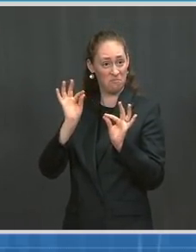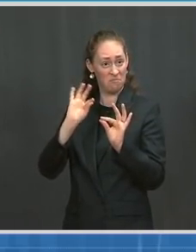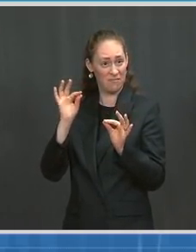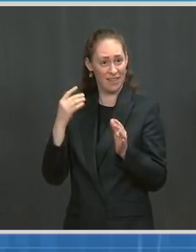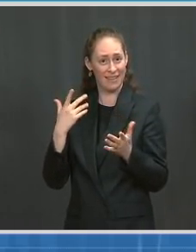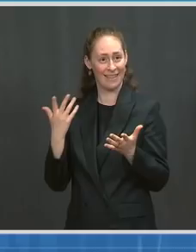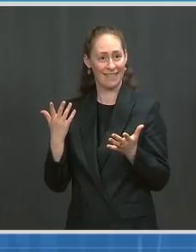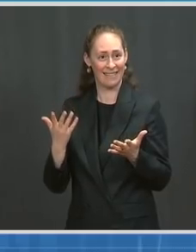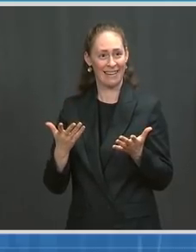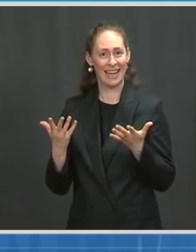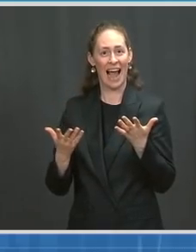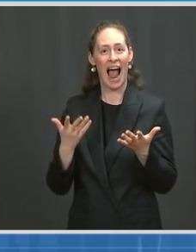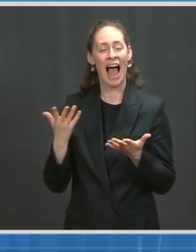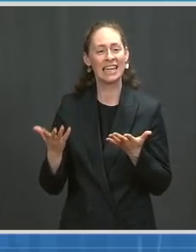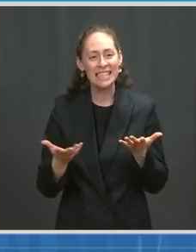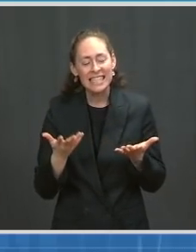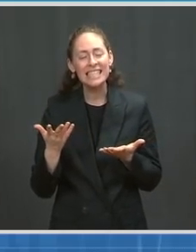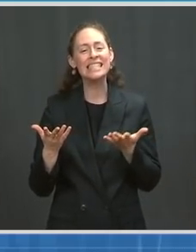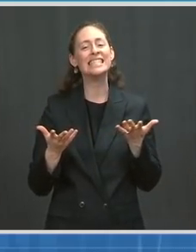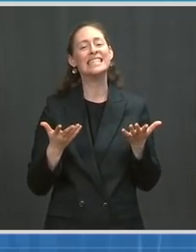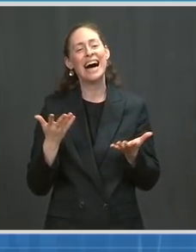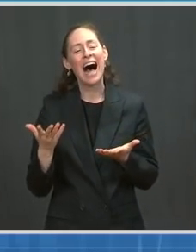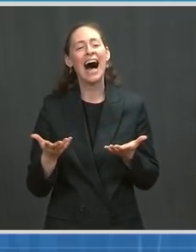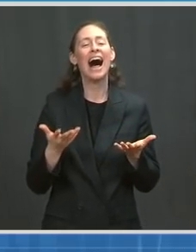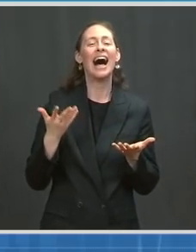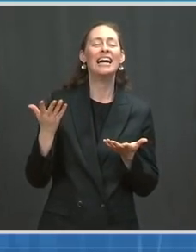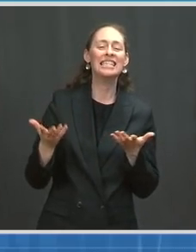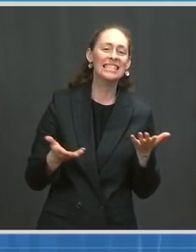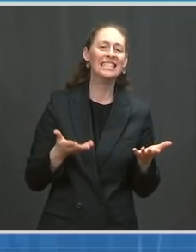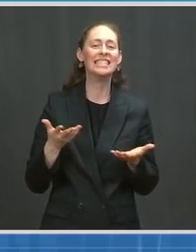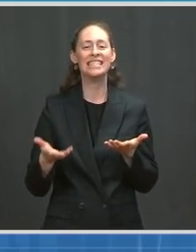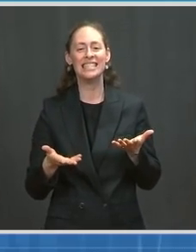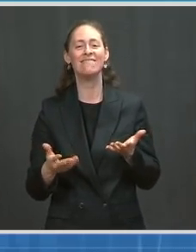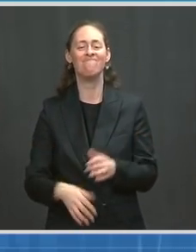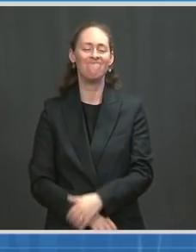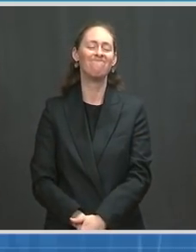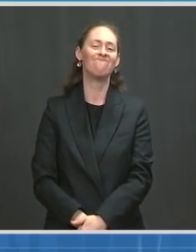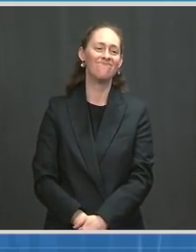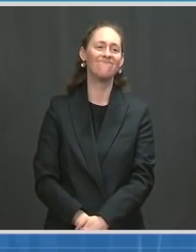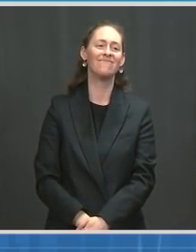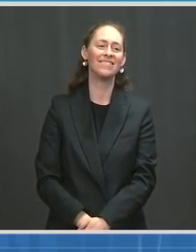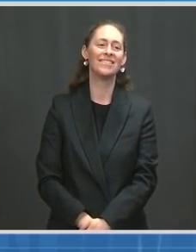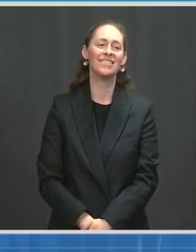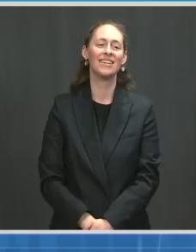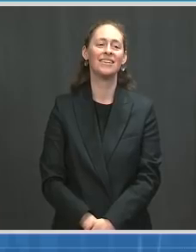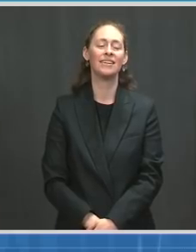You know, as we were talking about earlier, in all seriousness, people are interested in other things in life